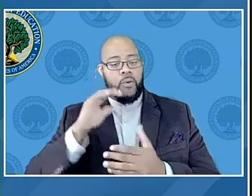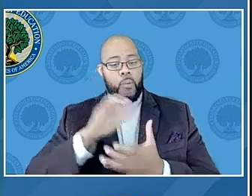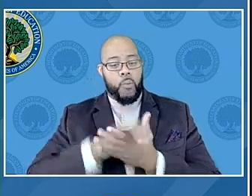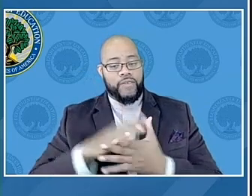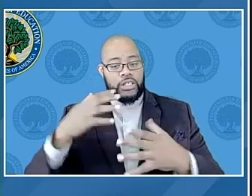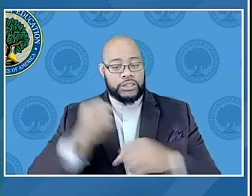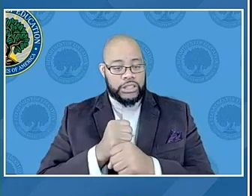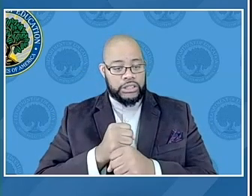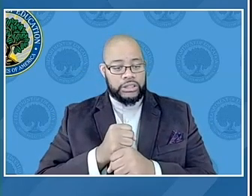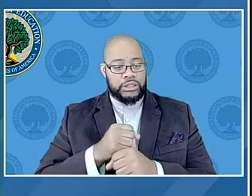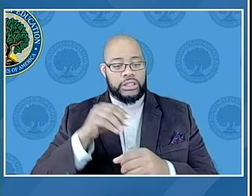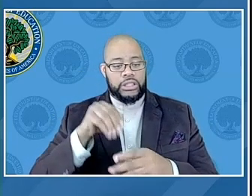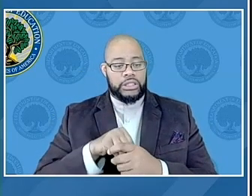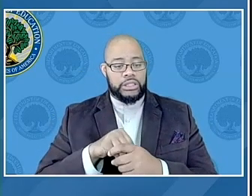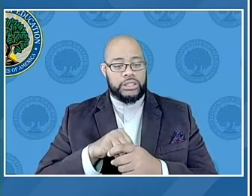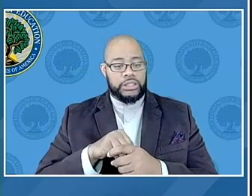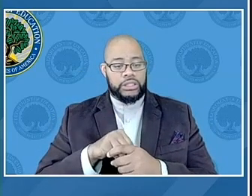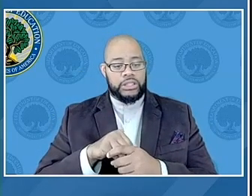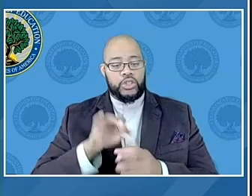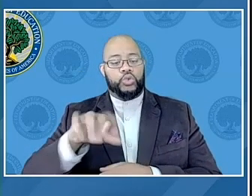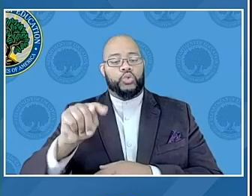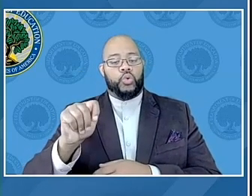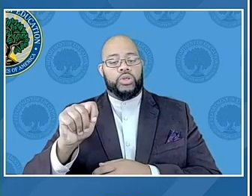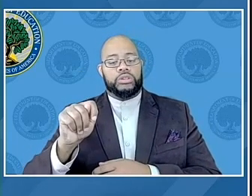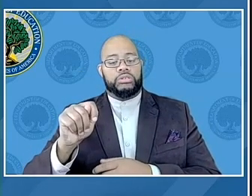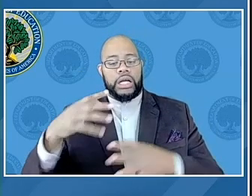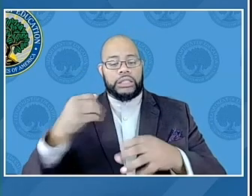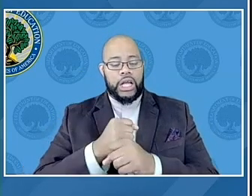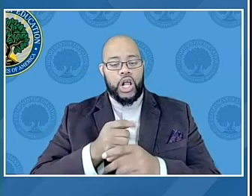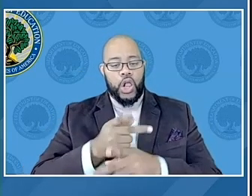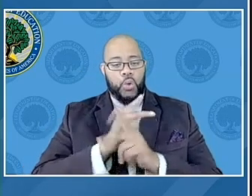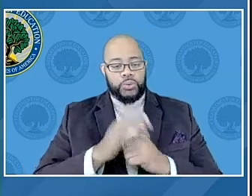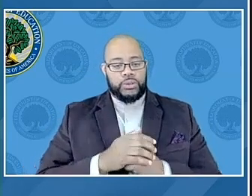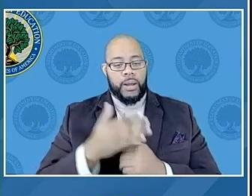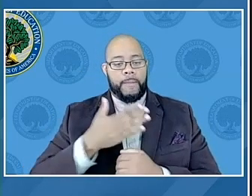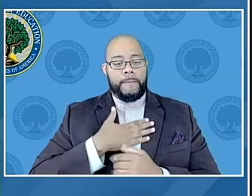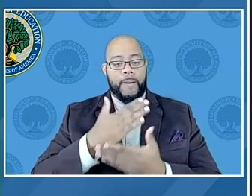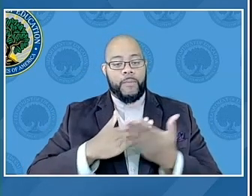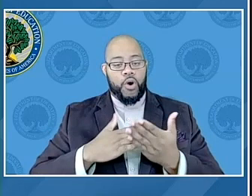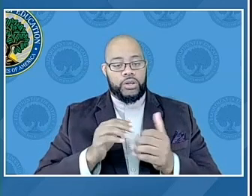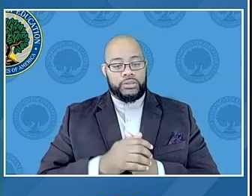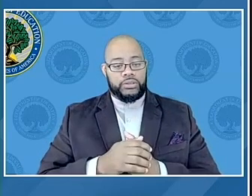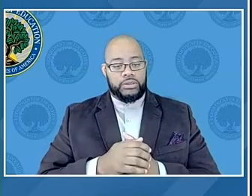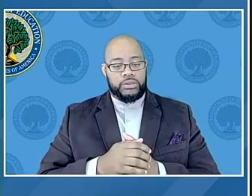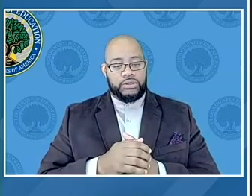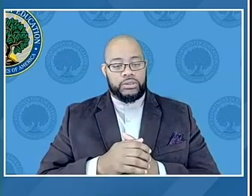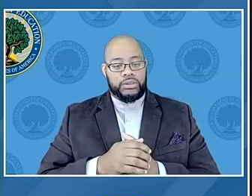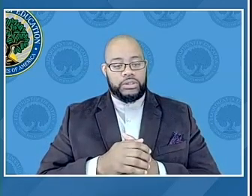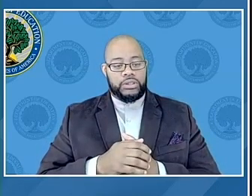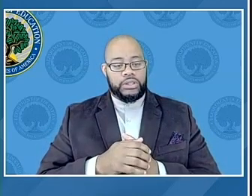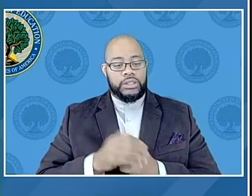them into a joint consolidated loan. My portion was $17,000 in 2001.